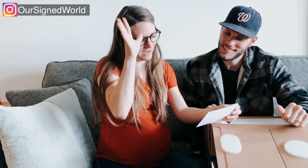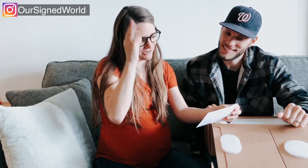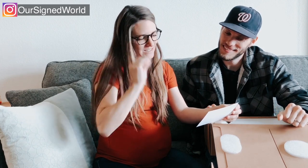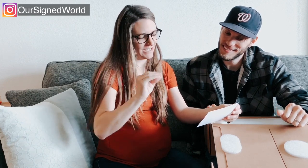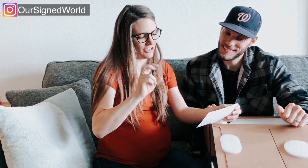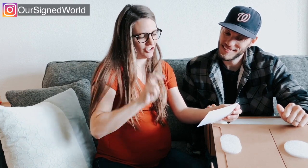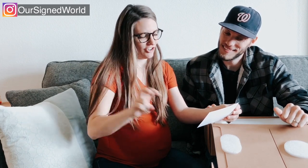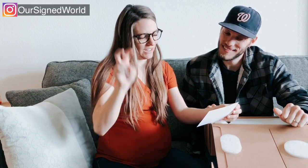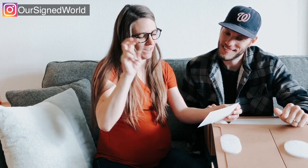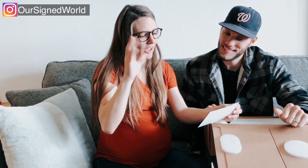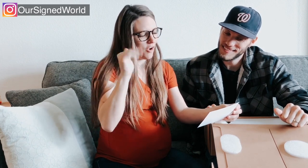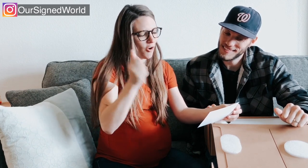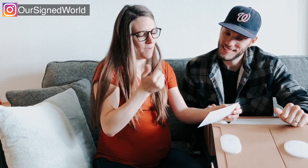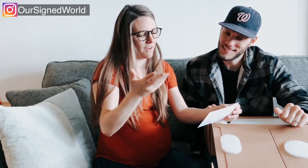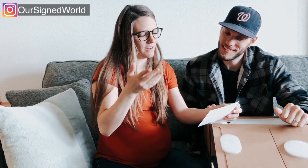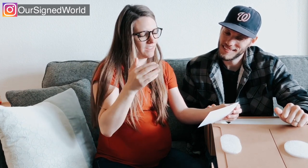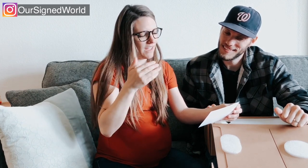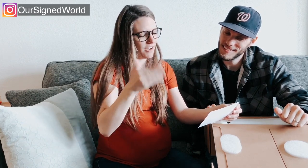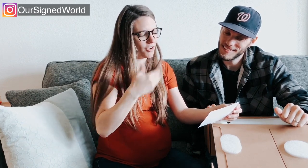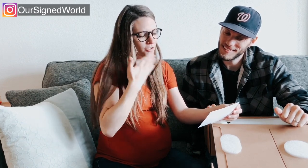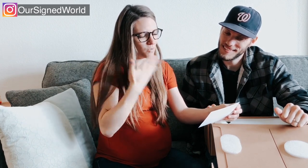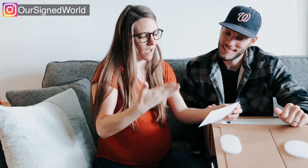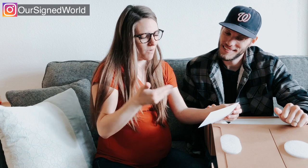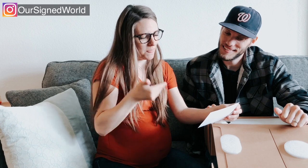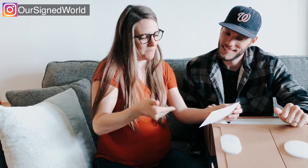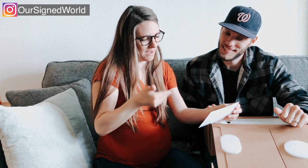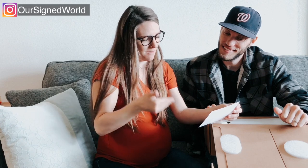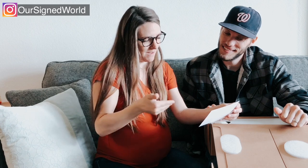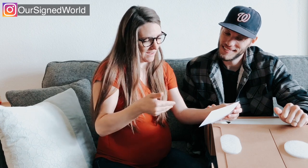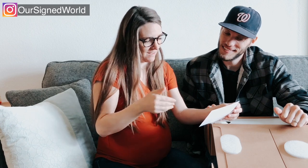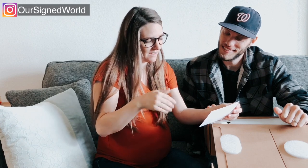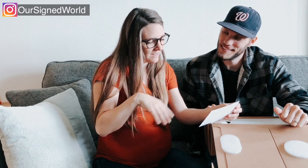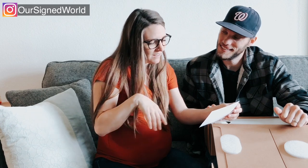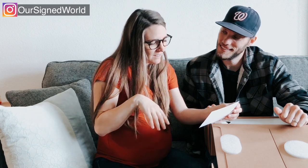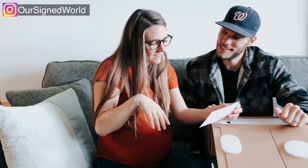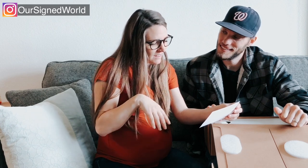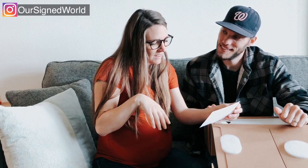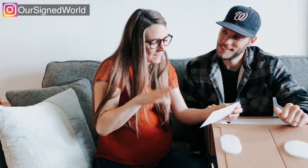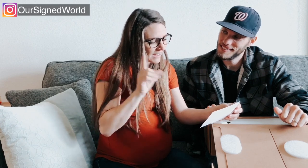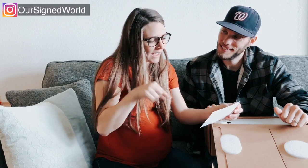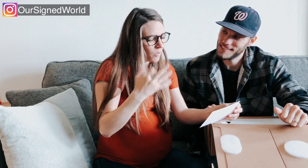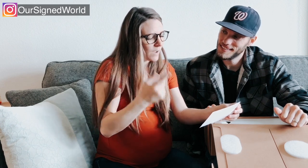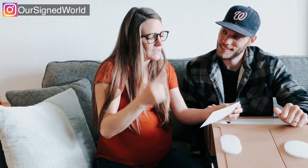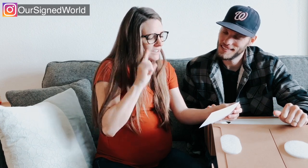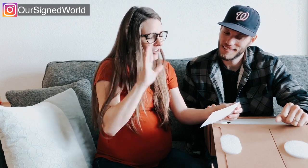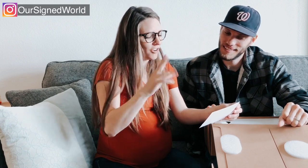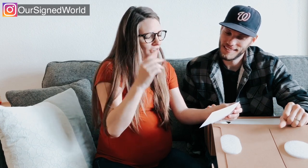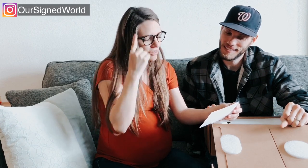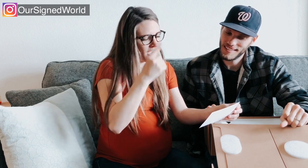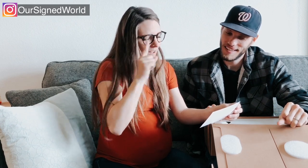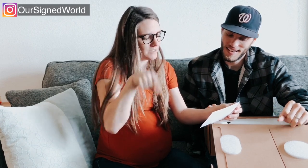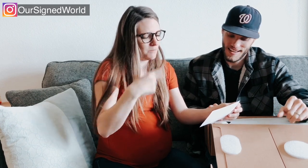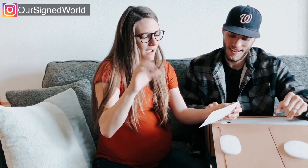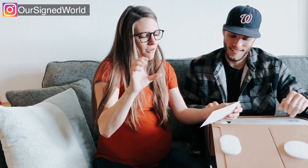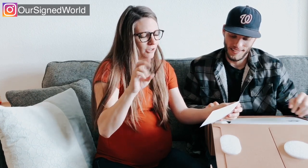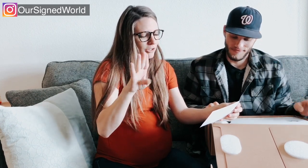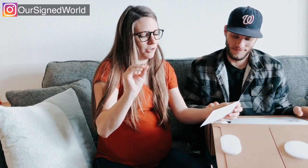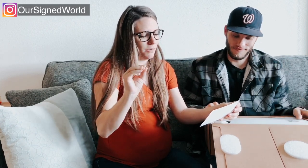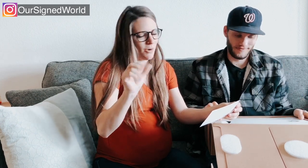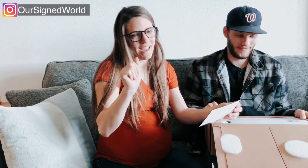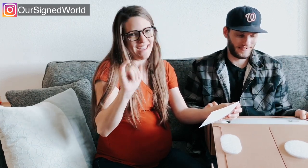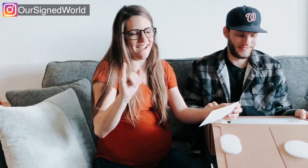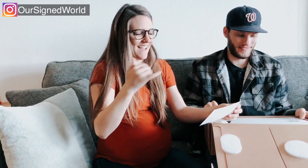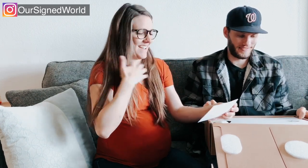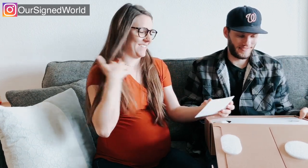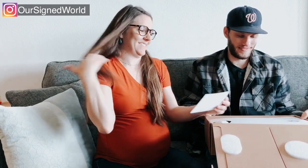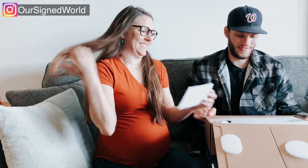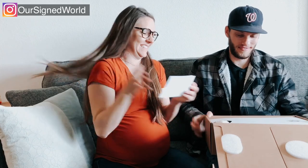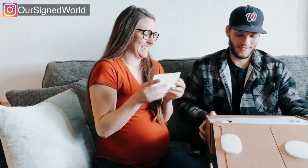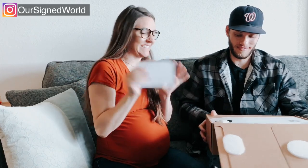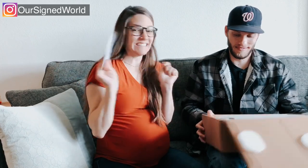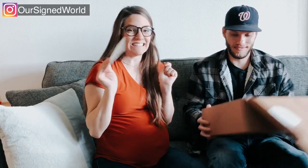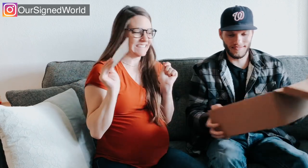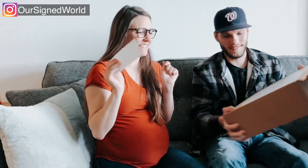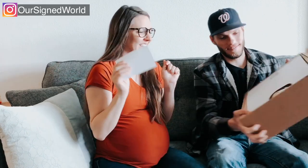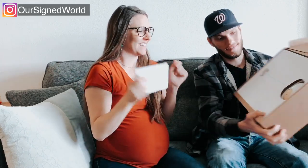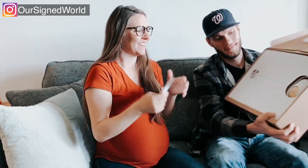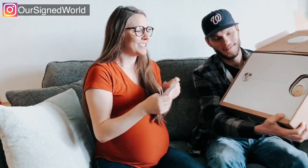your parenting journey. Hope everything goes well with the baby. Can't wait to hear your thoughts about CUBO AI.